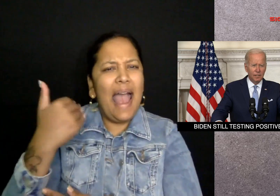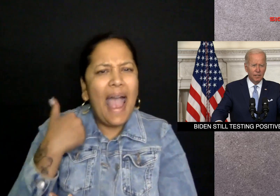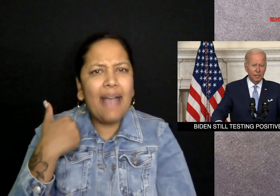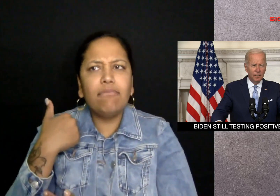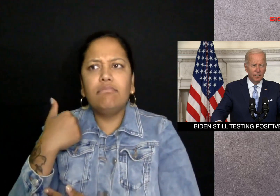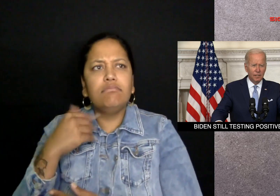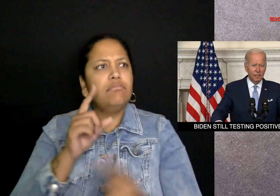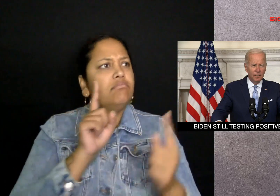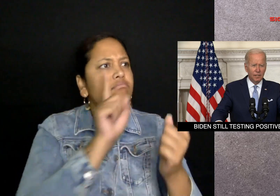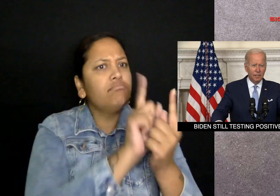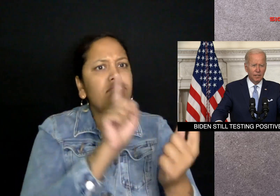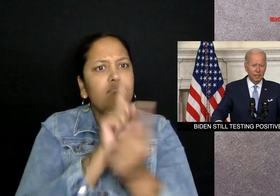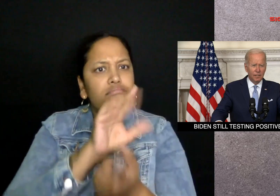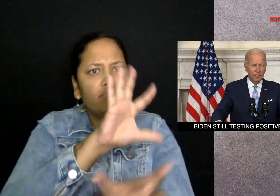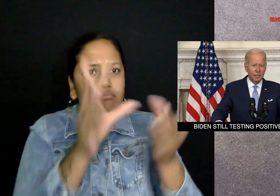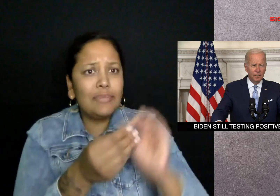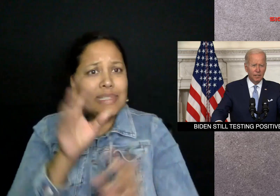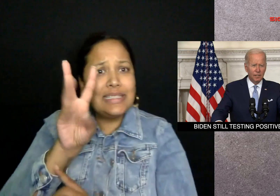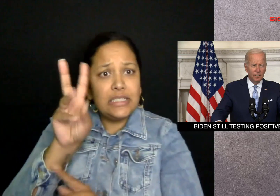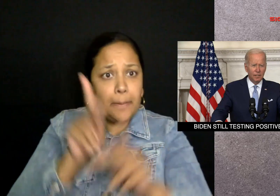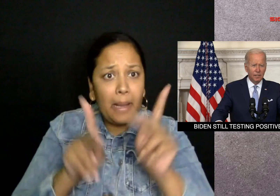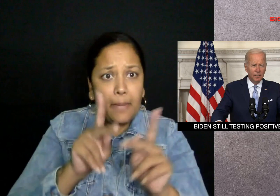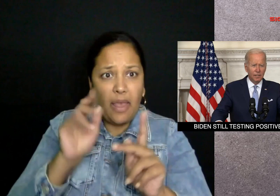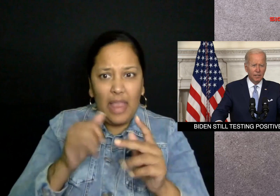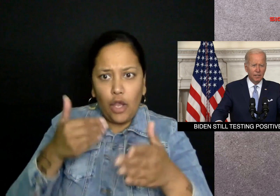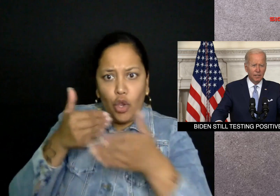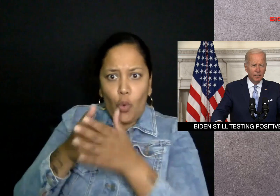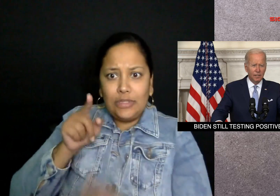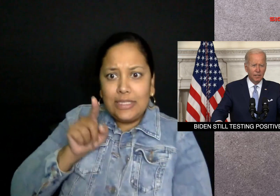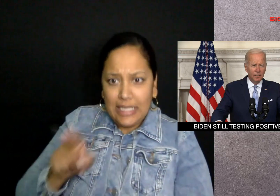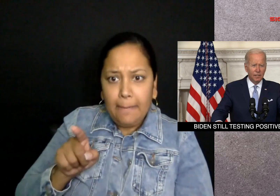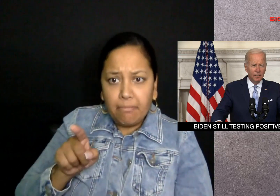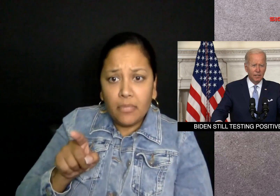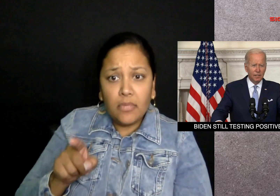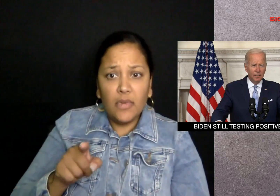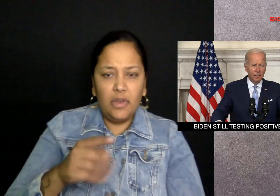Biden had six close contacts prior to his positive test Saturday